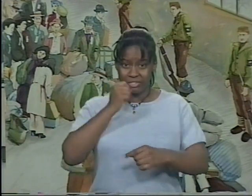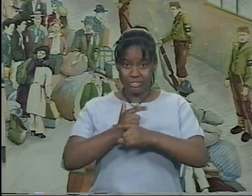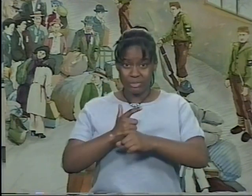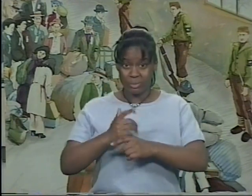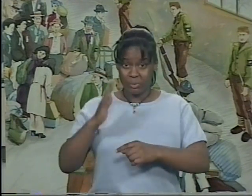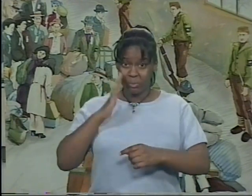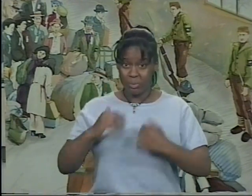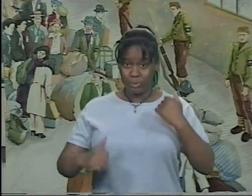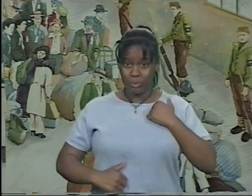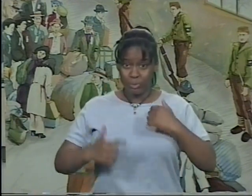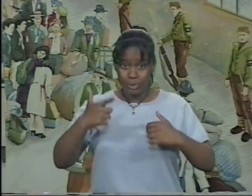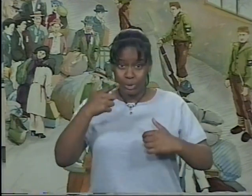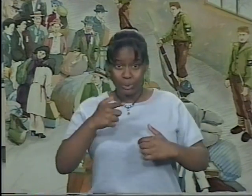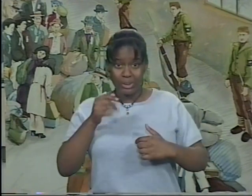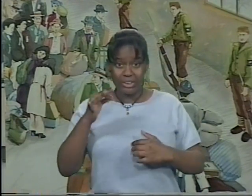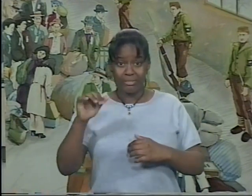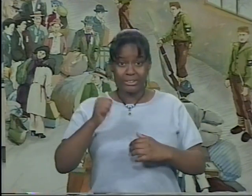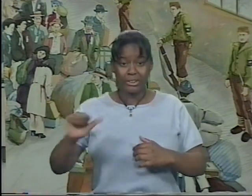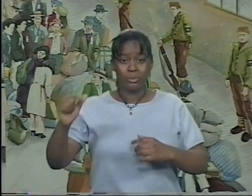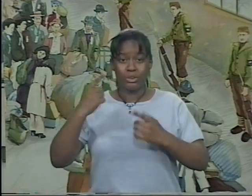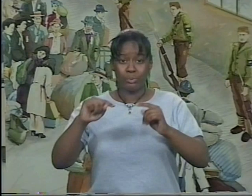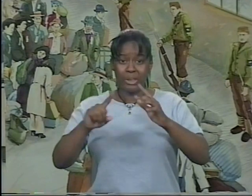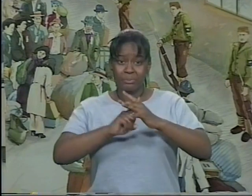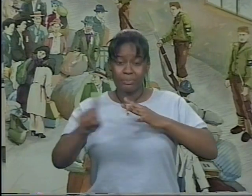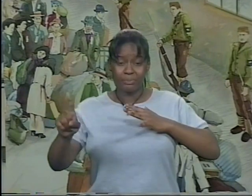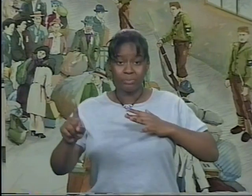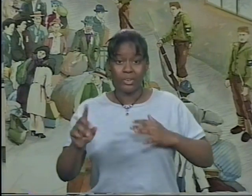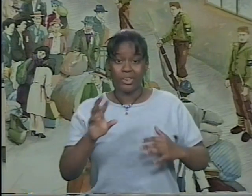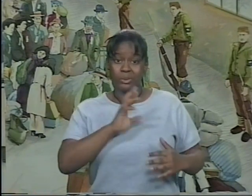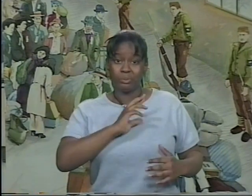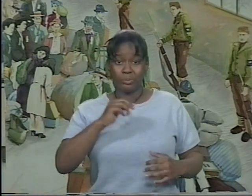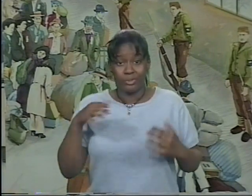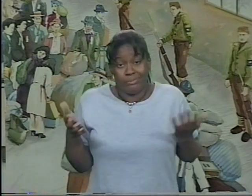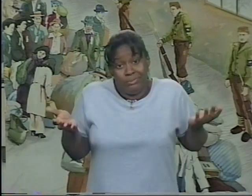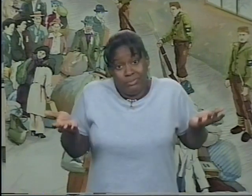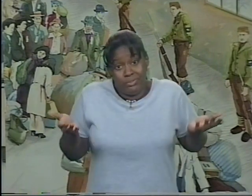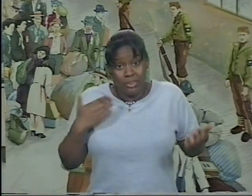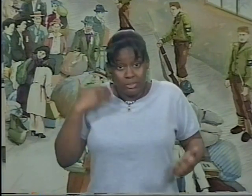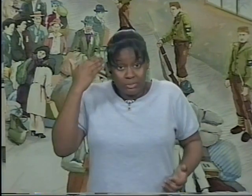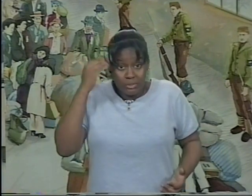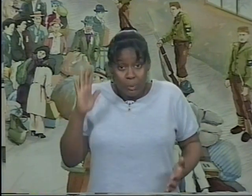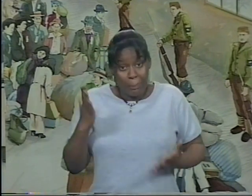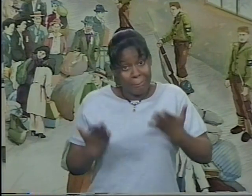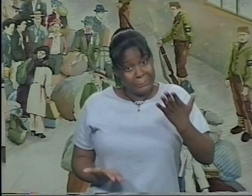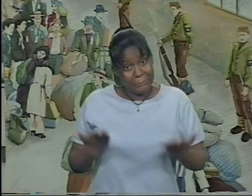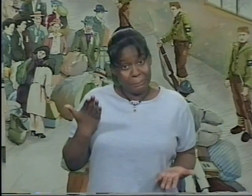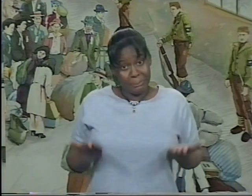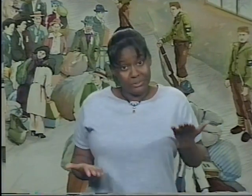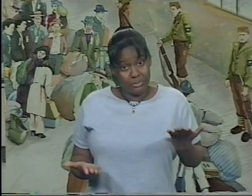"Will they shoot if anybody tries to run away?" she asked her sister. But Reiko just shrugged. "I don't know," she said solemnly.